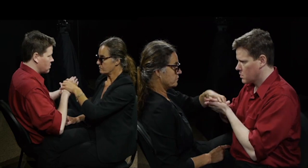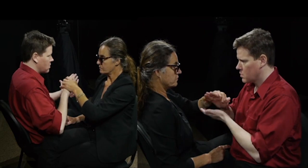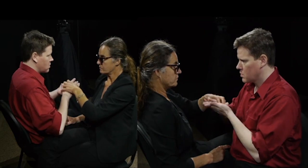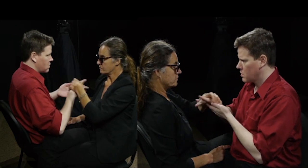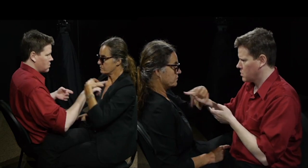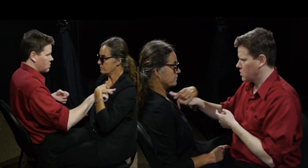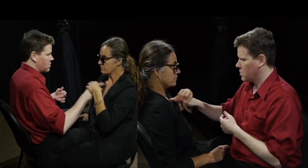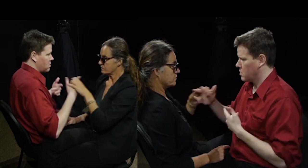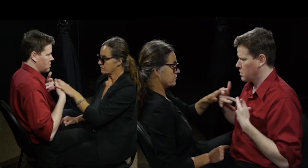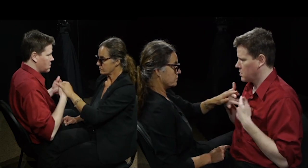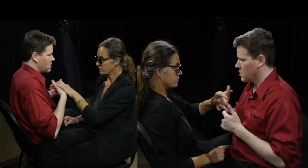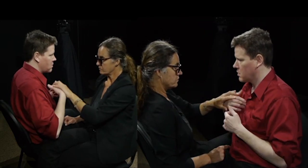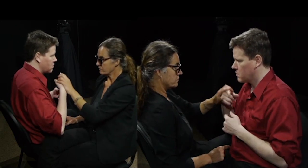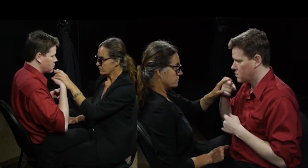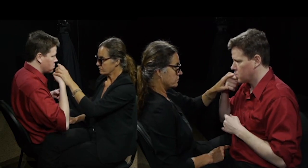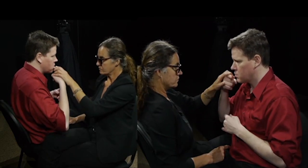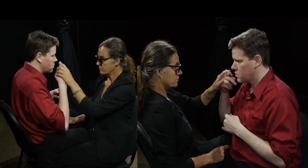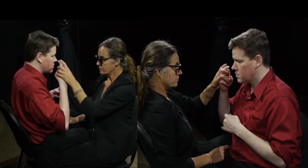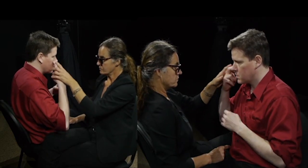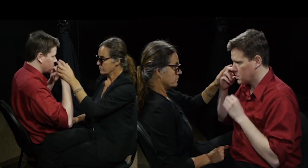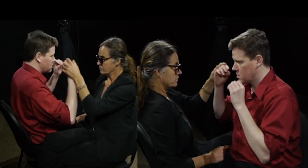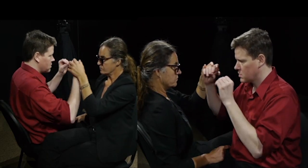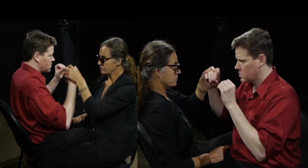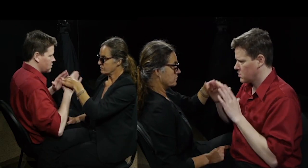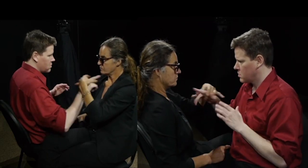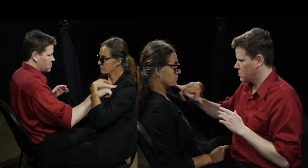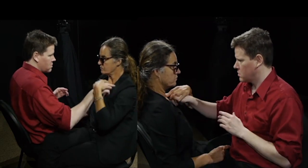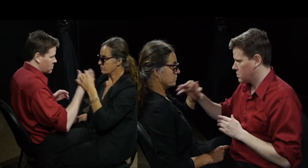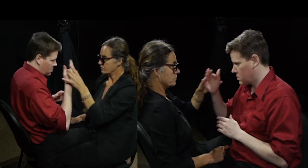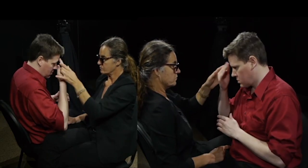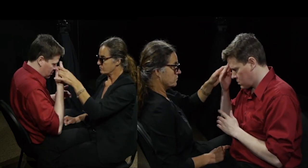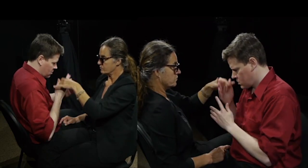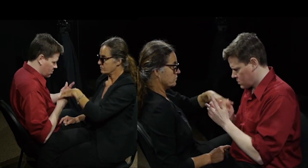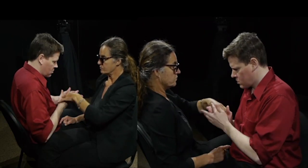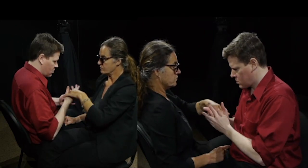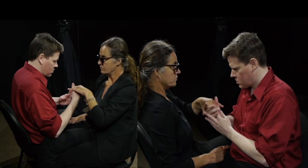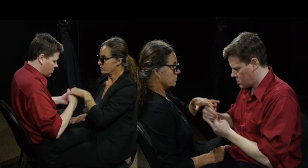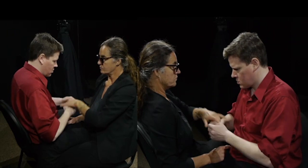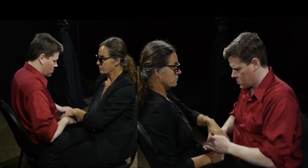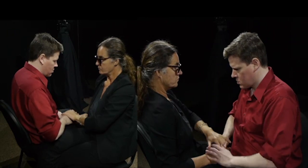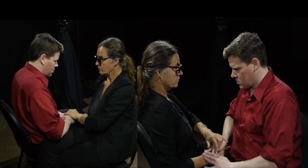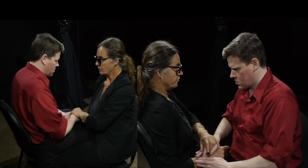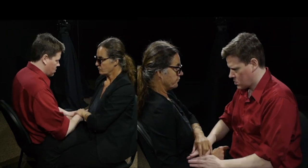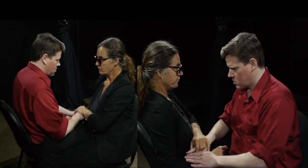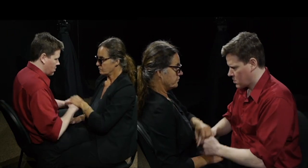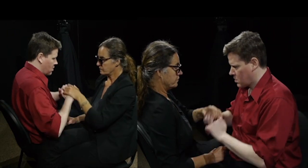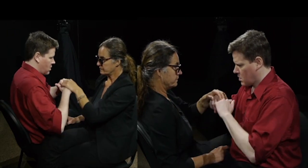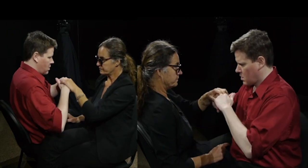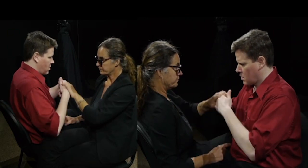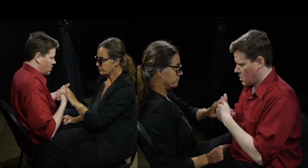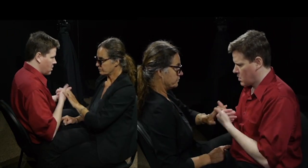Likewise, when it comes to educating hearing blind children, they, too, have hearing blind teachers.